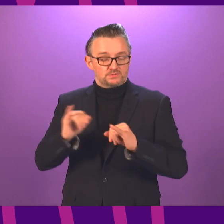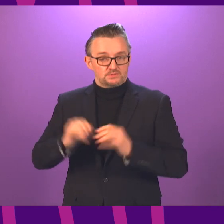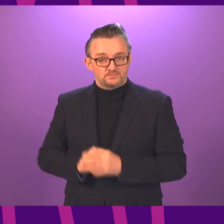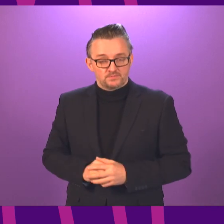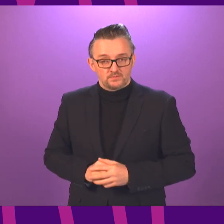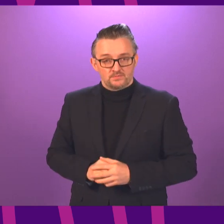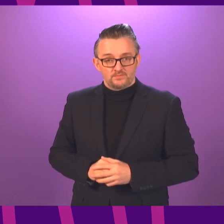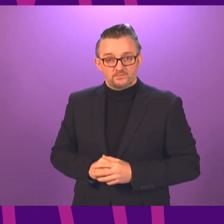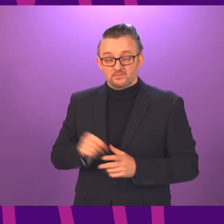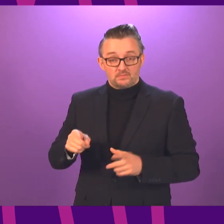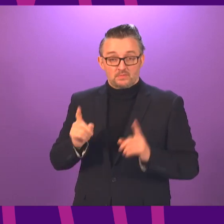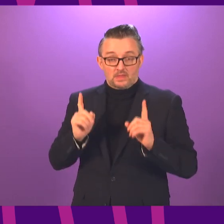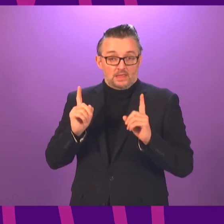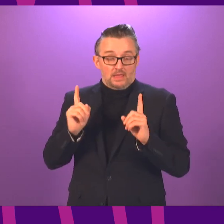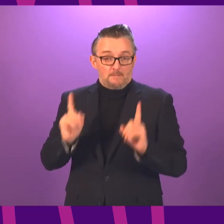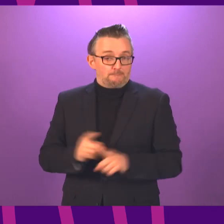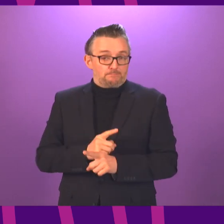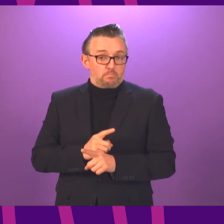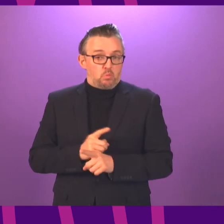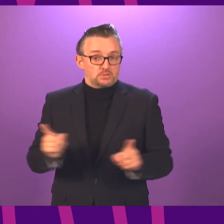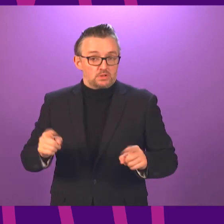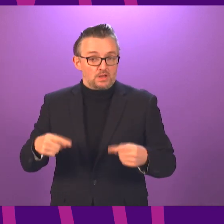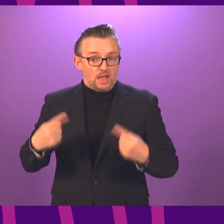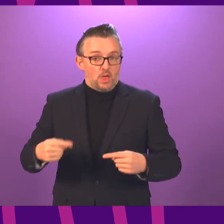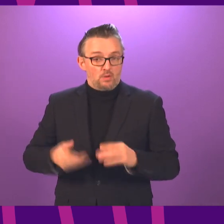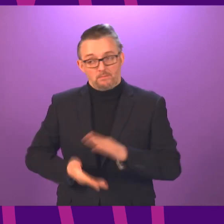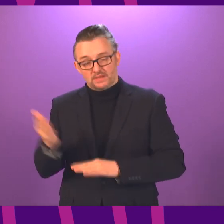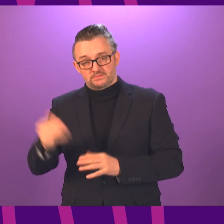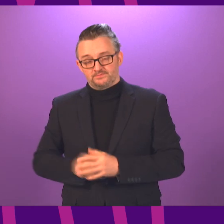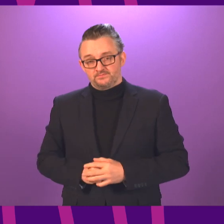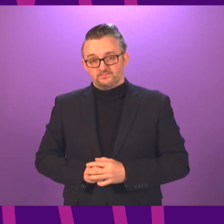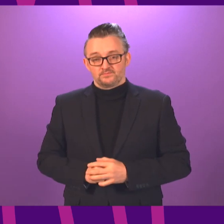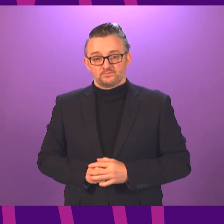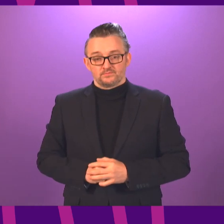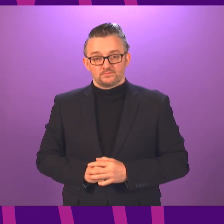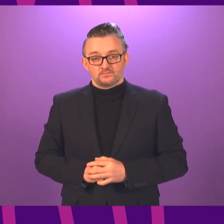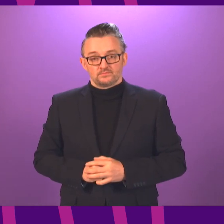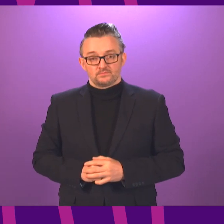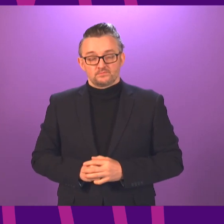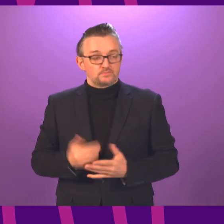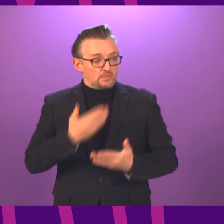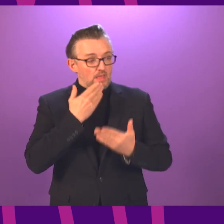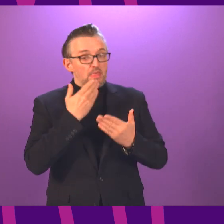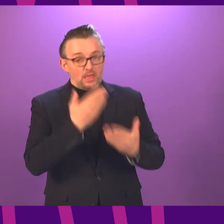which cannot be allowed just to pass. The Presiding Officer (Ken Macintosh): I thank Mr Findlay for the point of order.